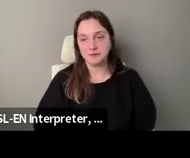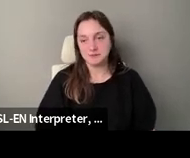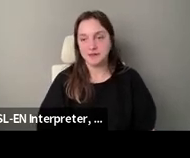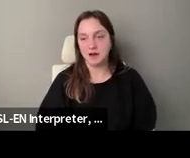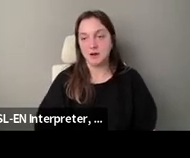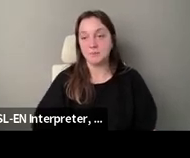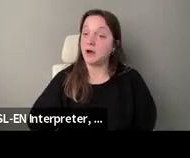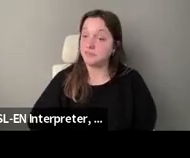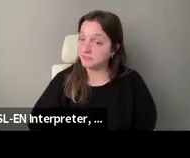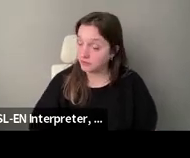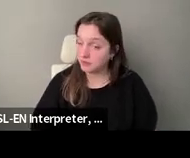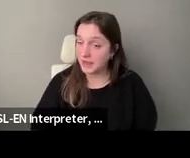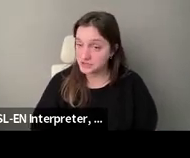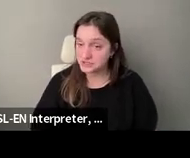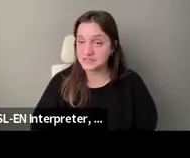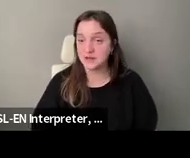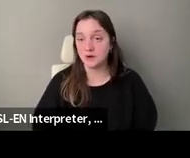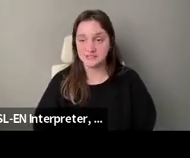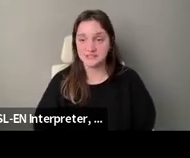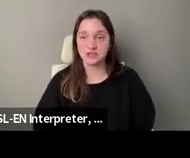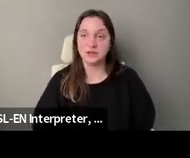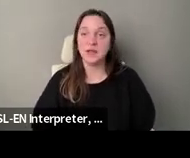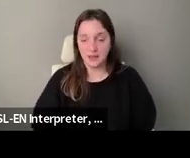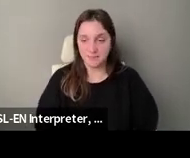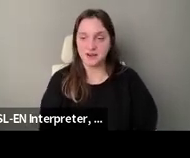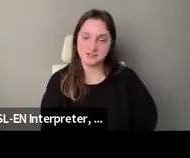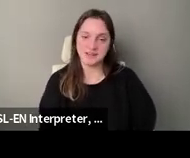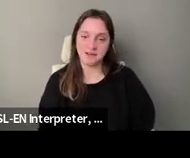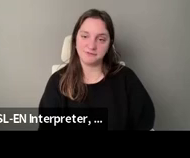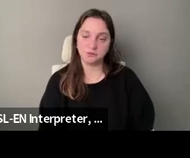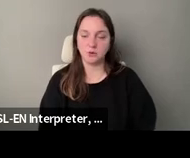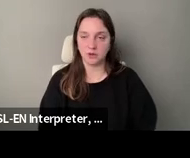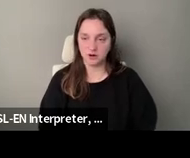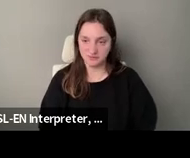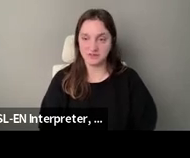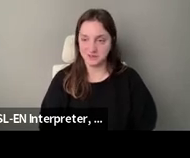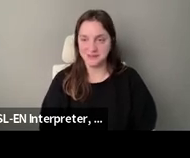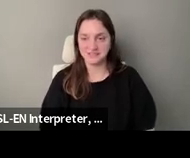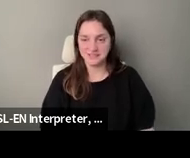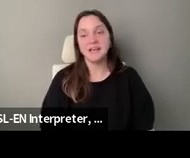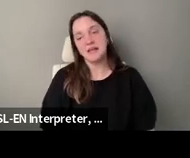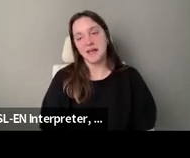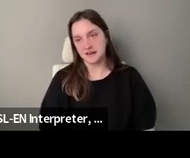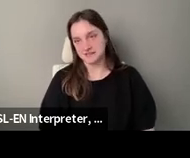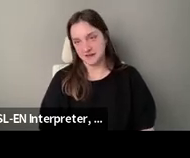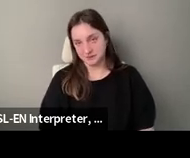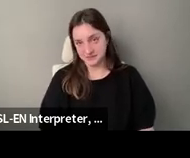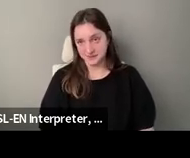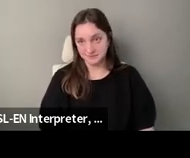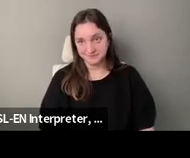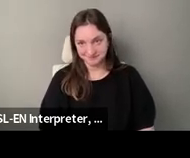organization and pay our staff. So no longer on a volunteer basis. Next slide,